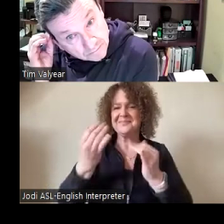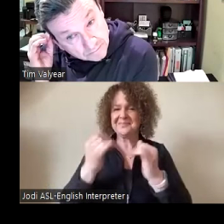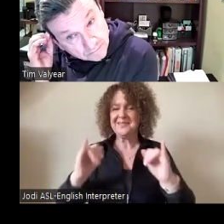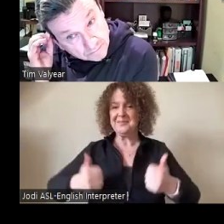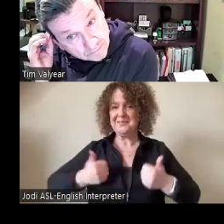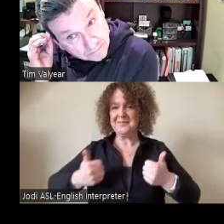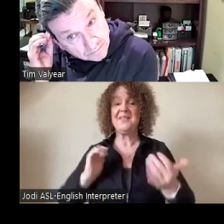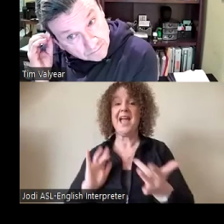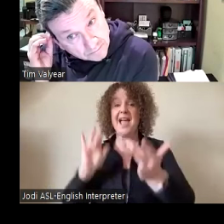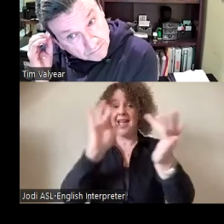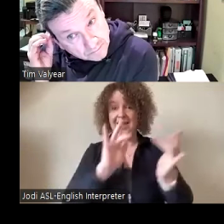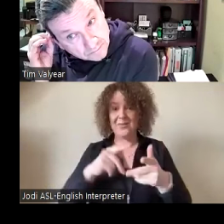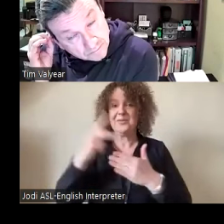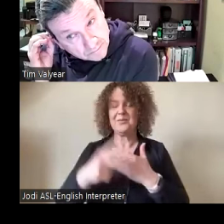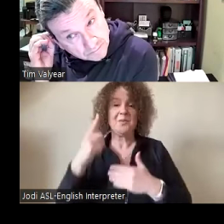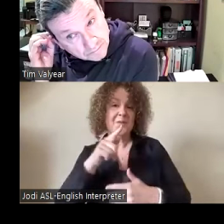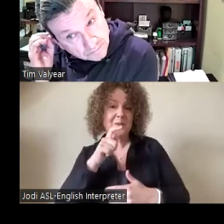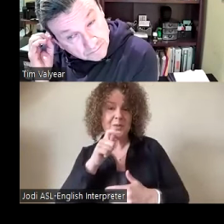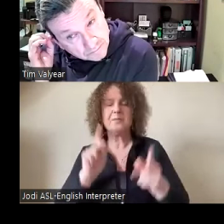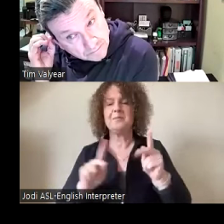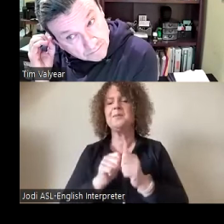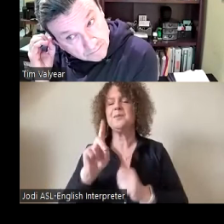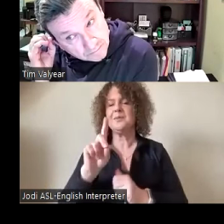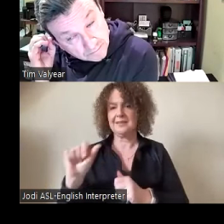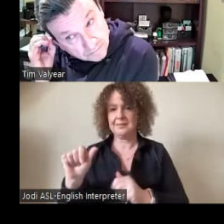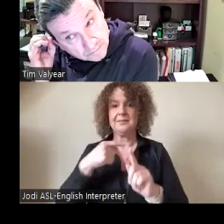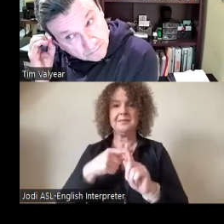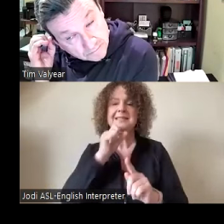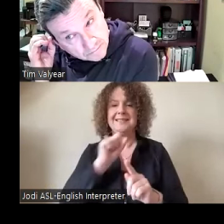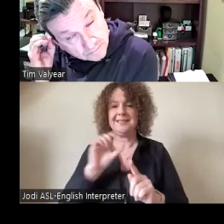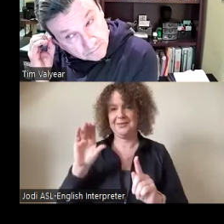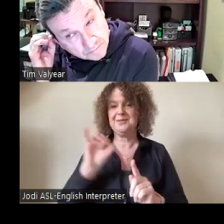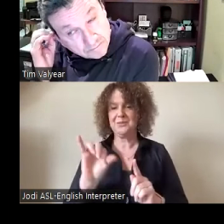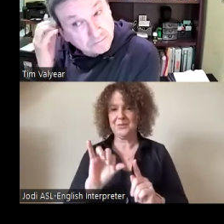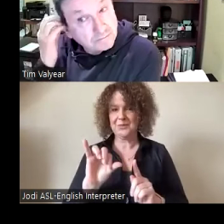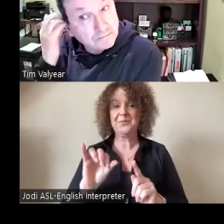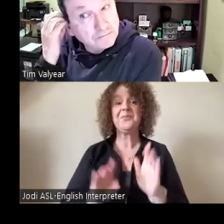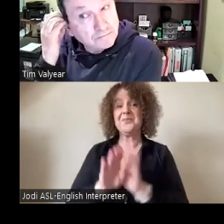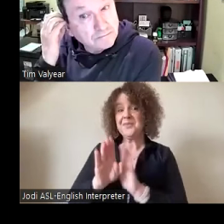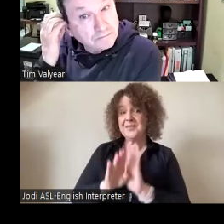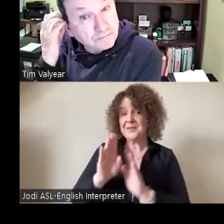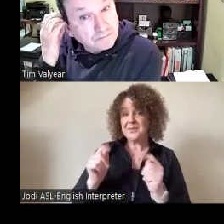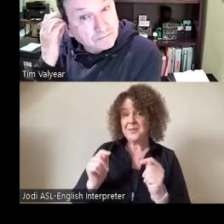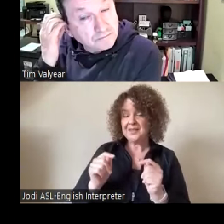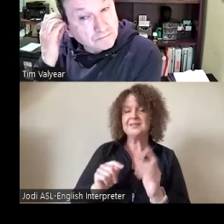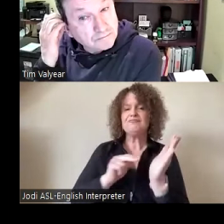educator. His experience includes development and operation of independent living and outreach programs